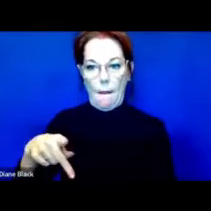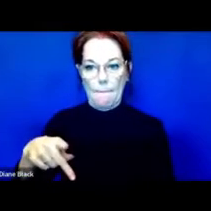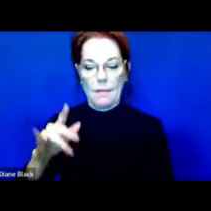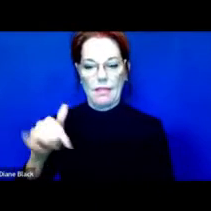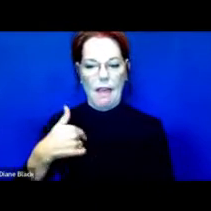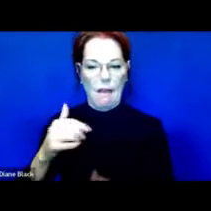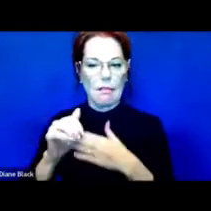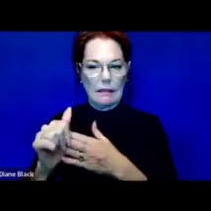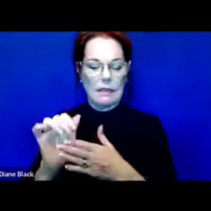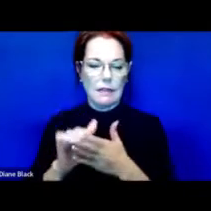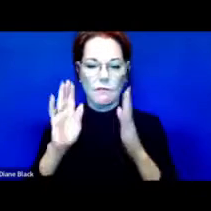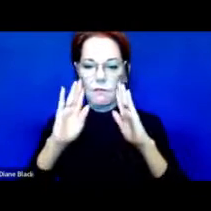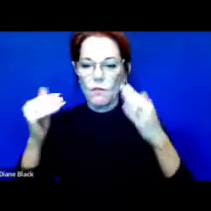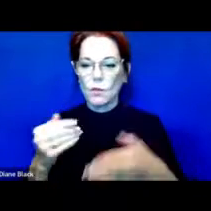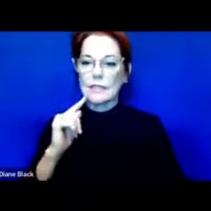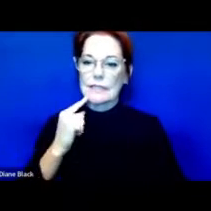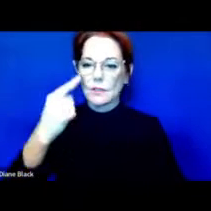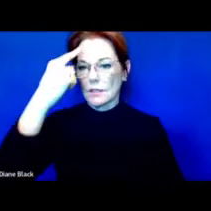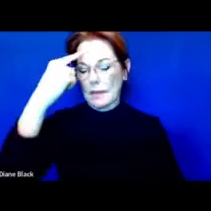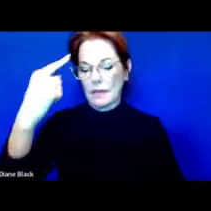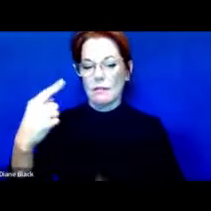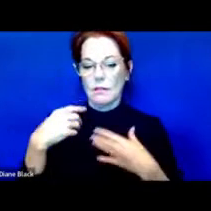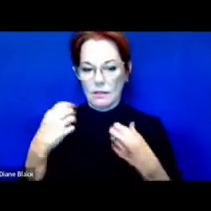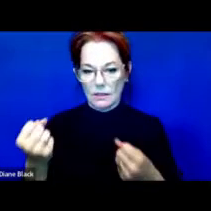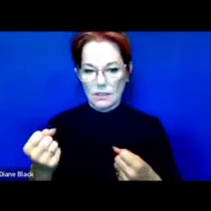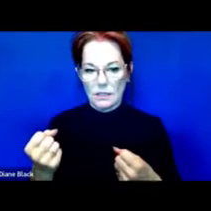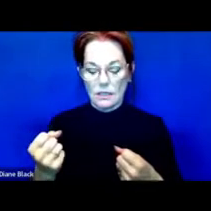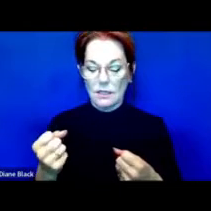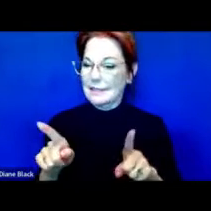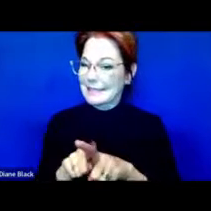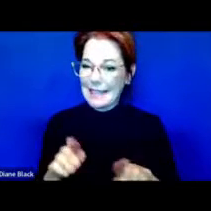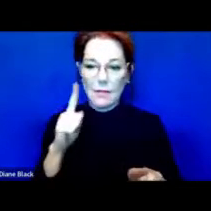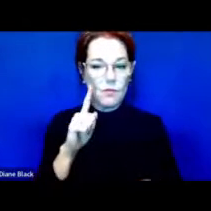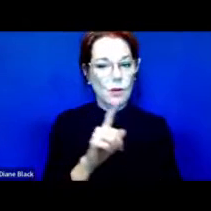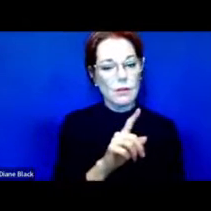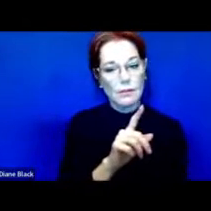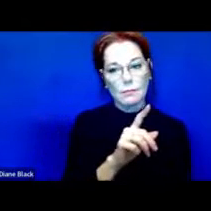serious mental illness. The same can be said for brain injury, if we don't know what's happening with the individual, and we try